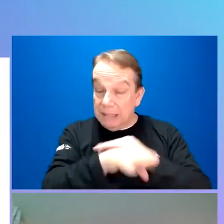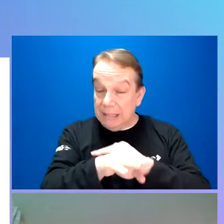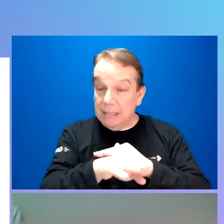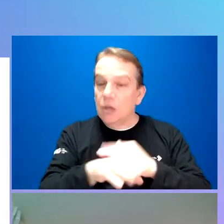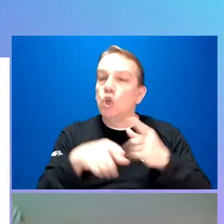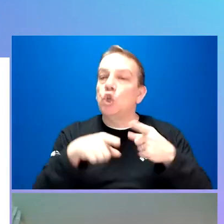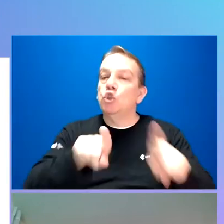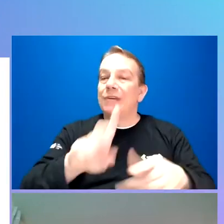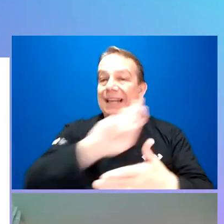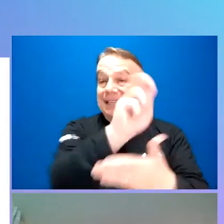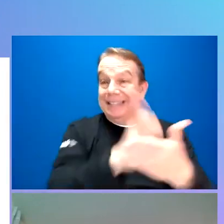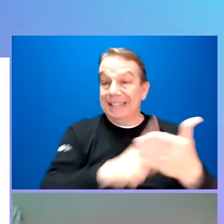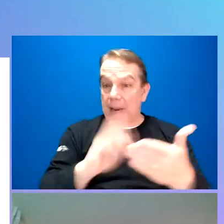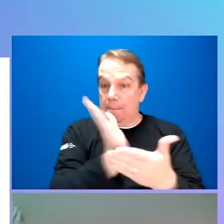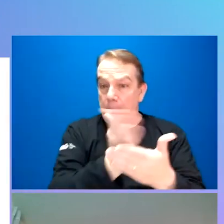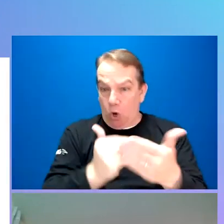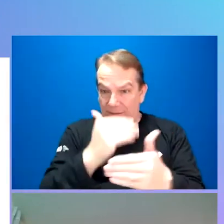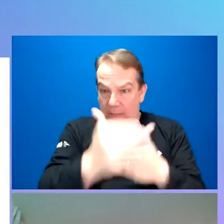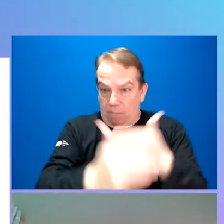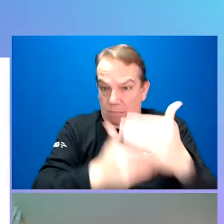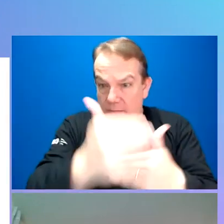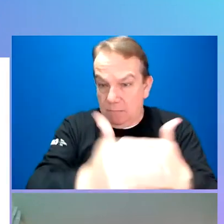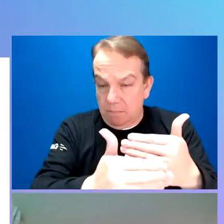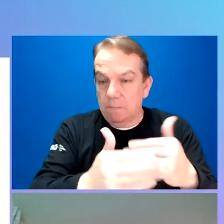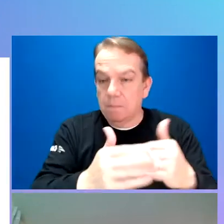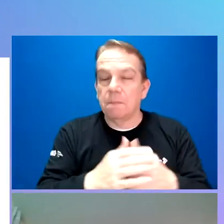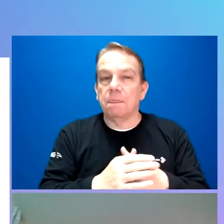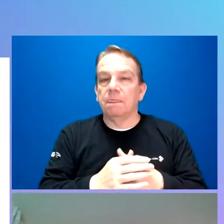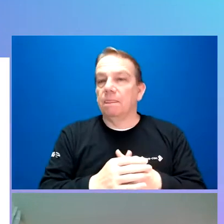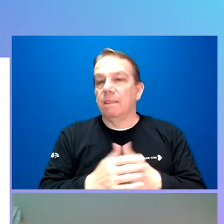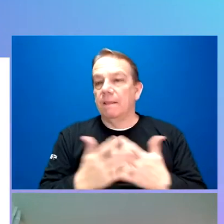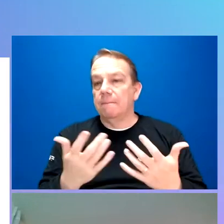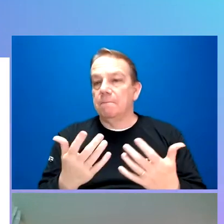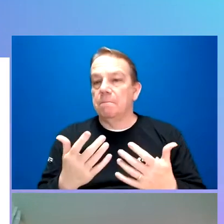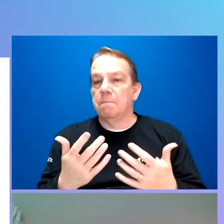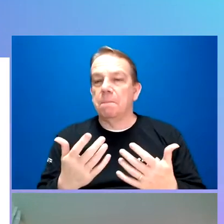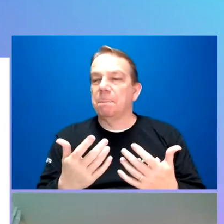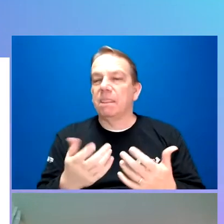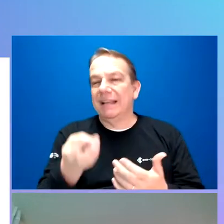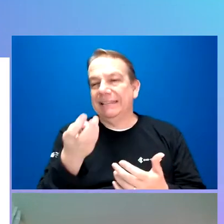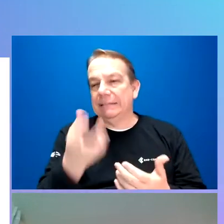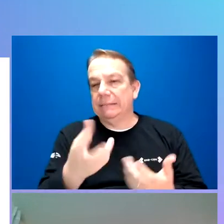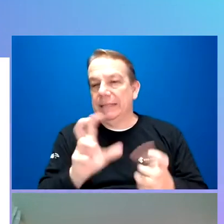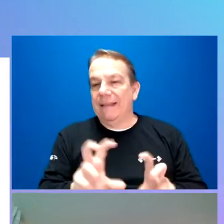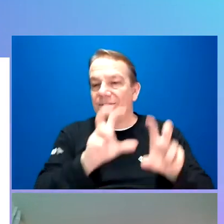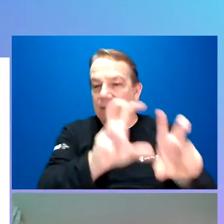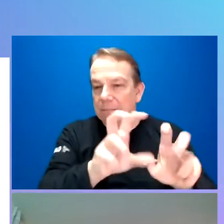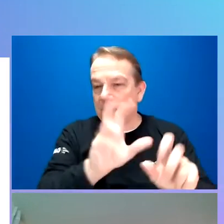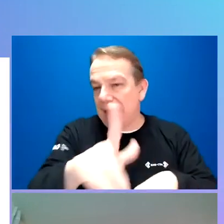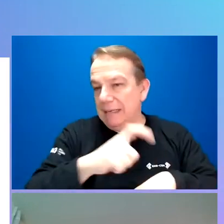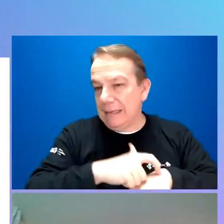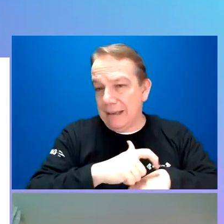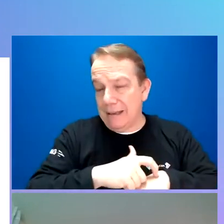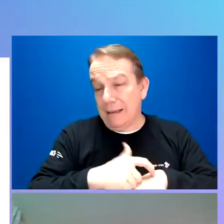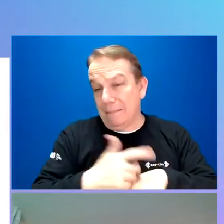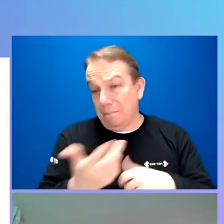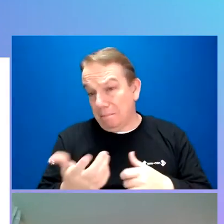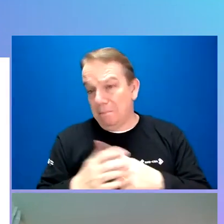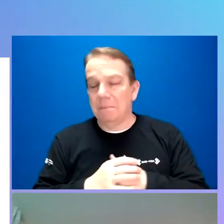there is hardly any, um,